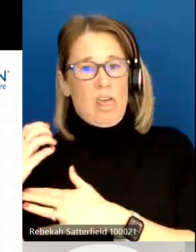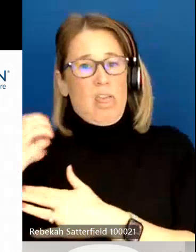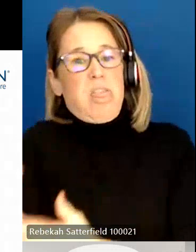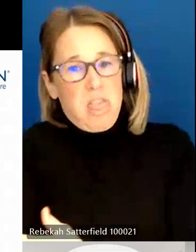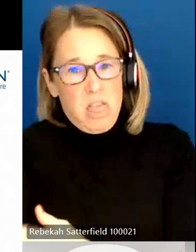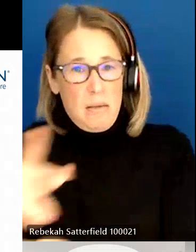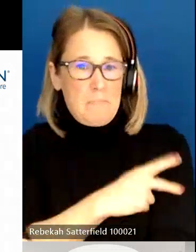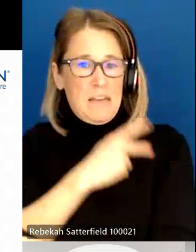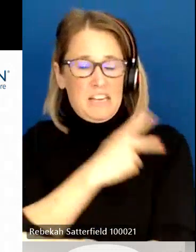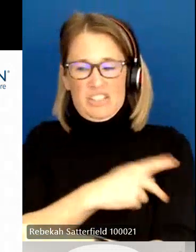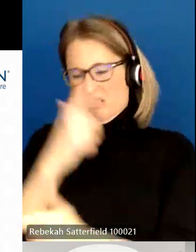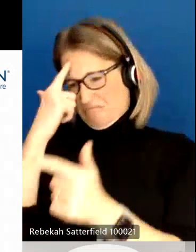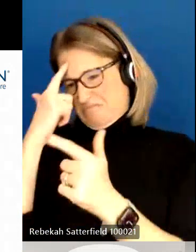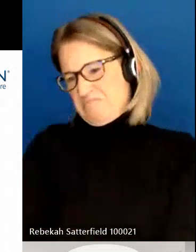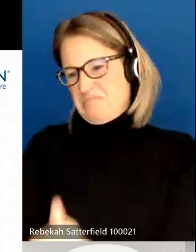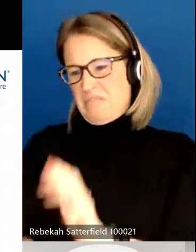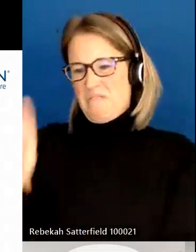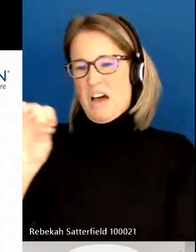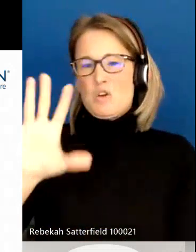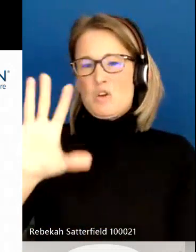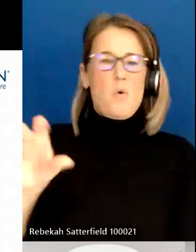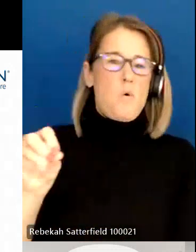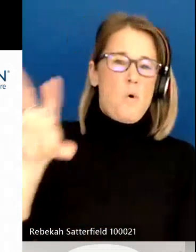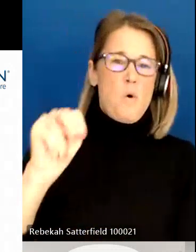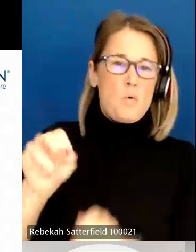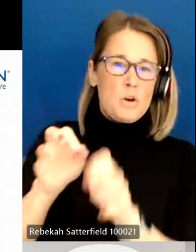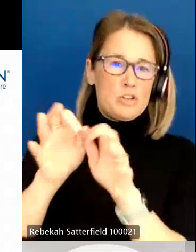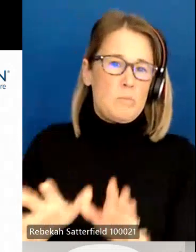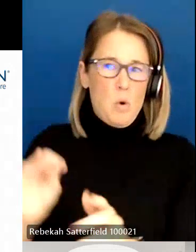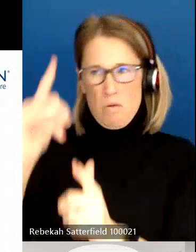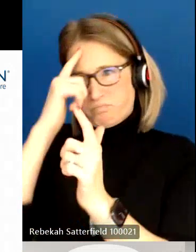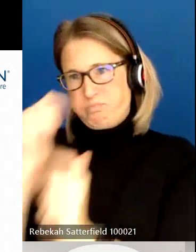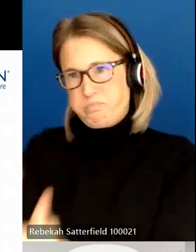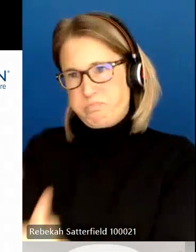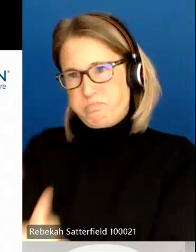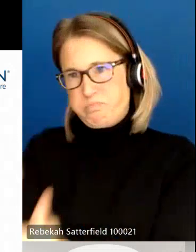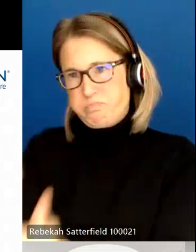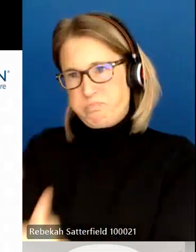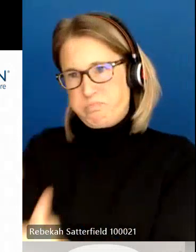their own interpreter or come up with their own technology fix as if they should have their own